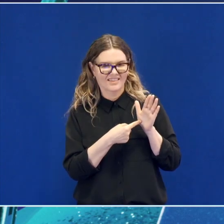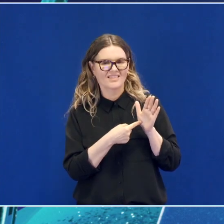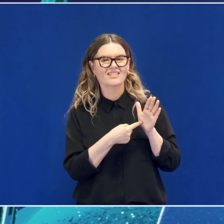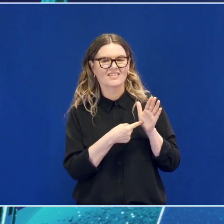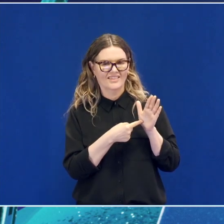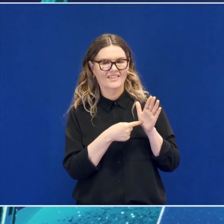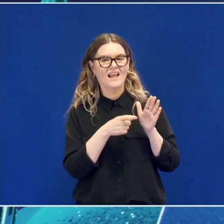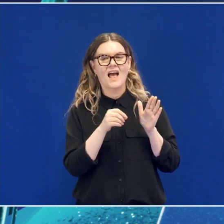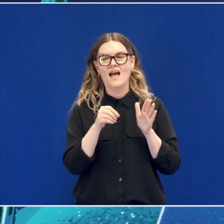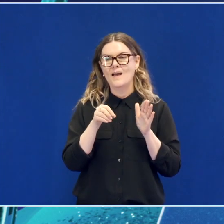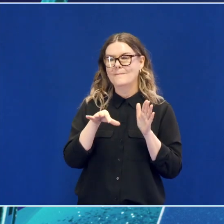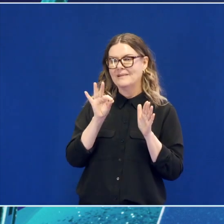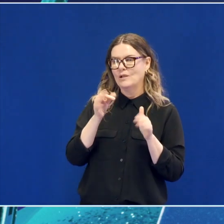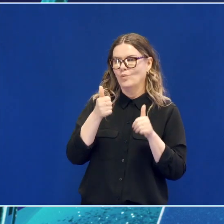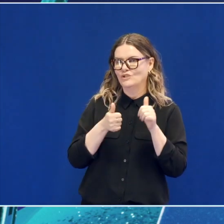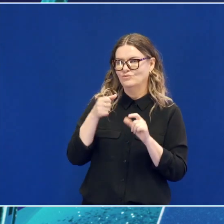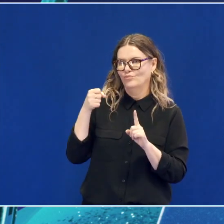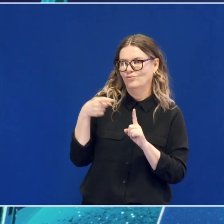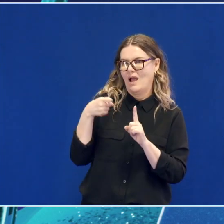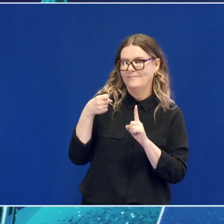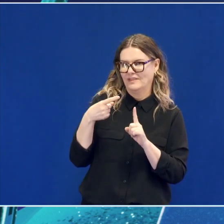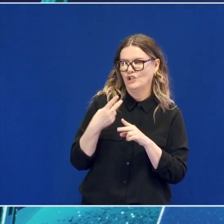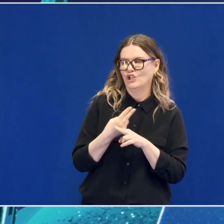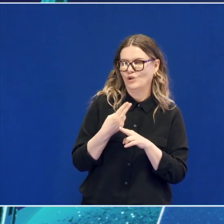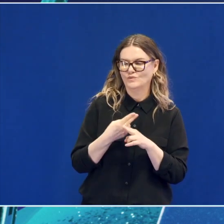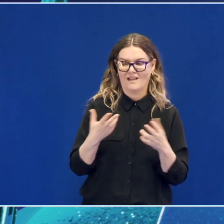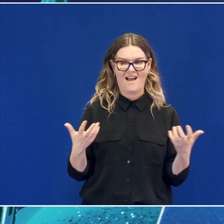and so kind of bring that system or like that testbed